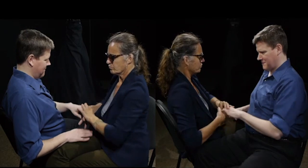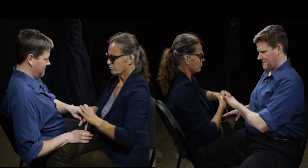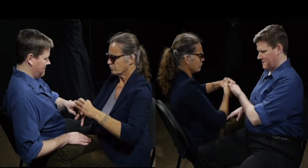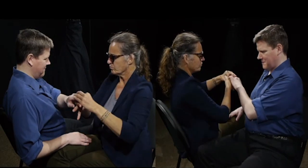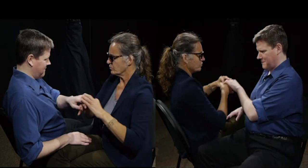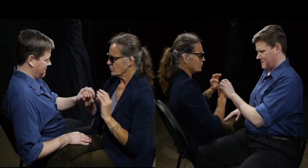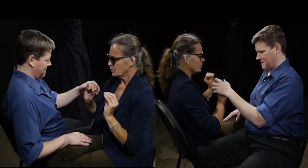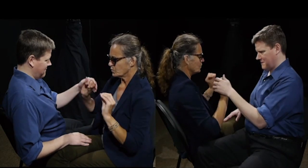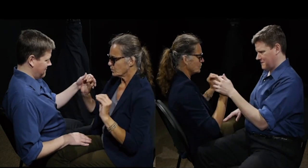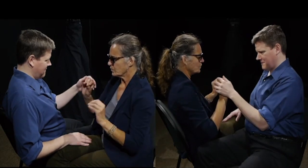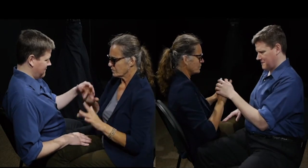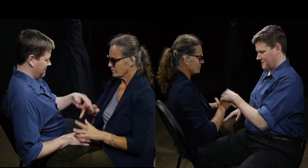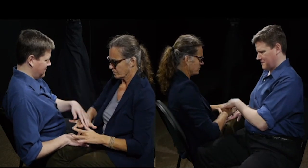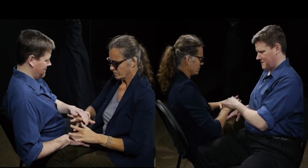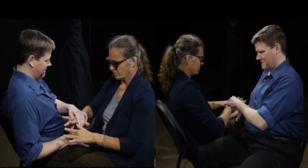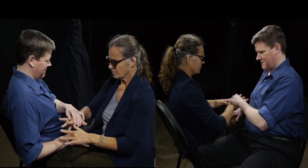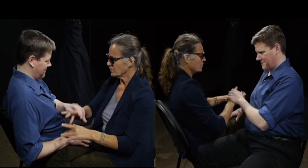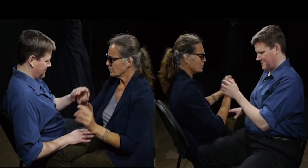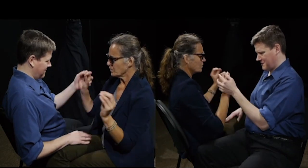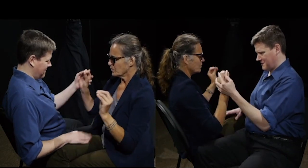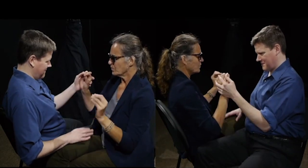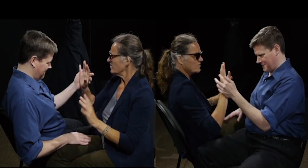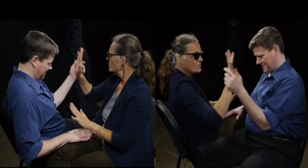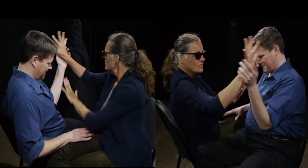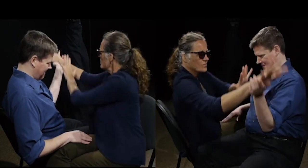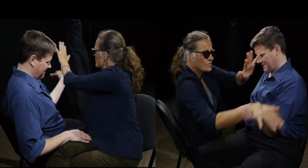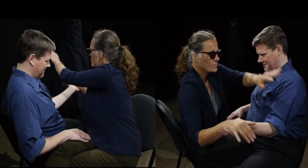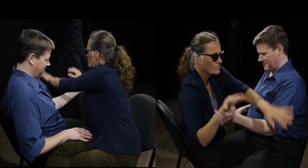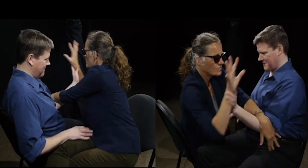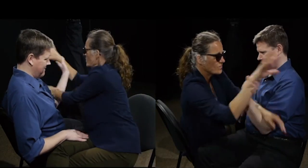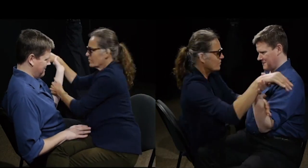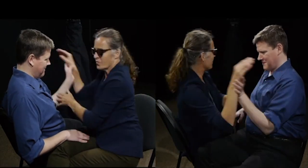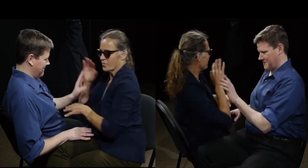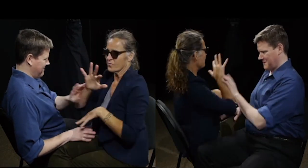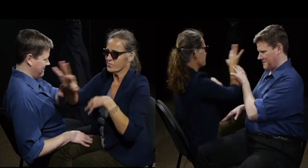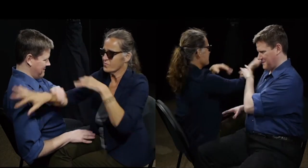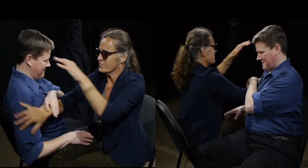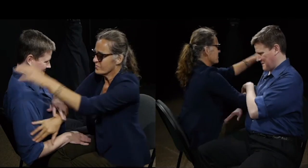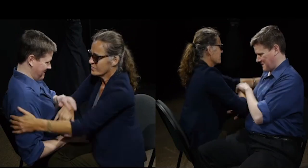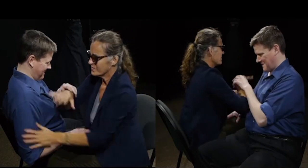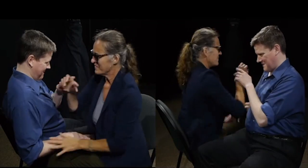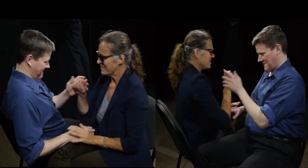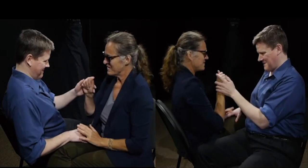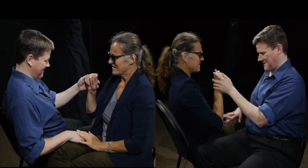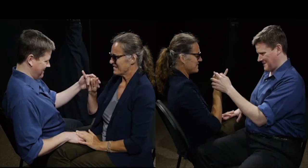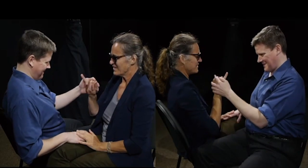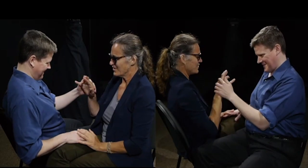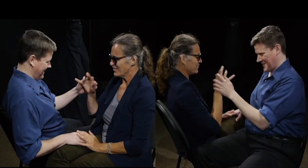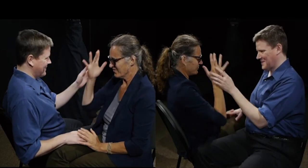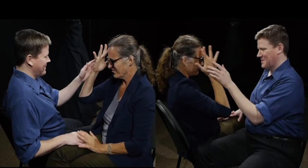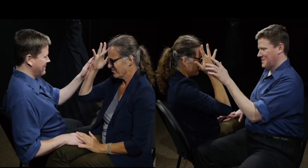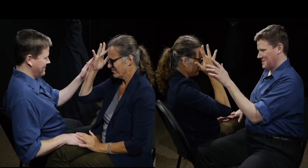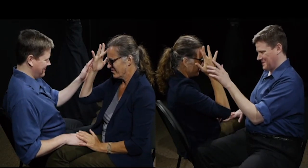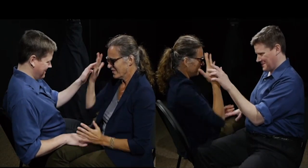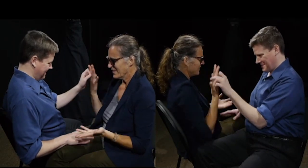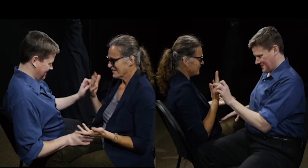because they lack cohesion and structure for us. They are ephemeral. Their meaning cannot be grasped because they are out there in vacuous air space.